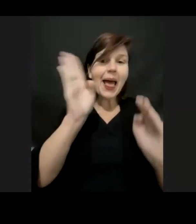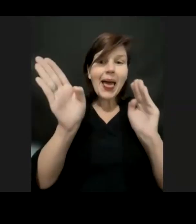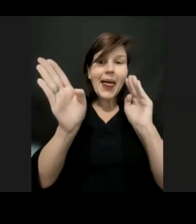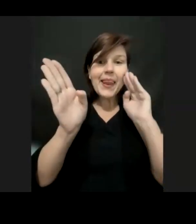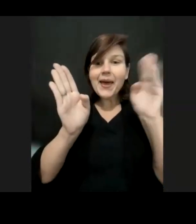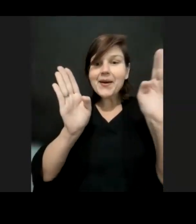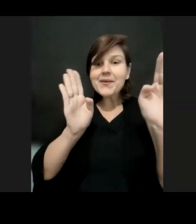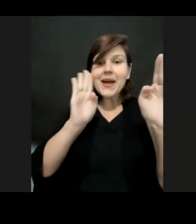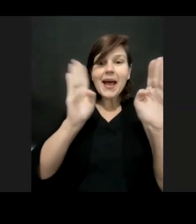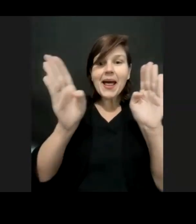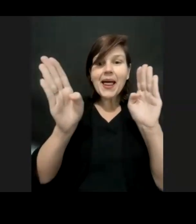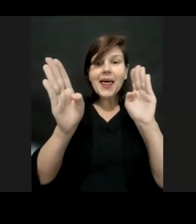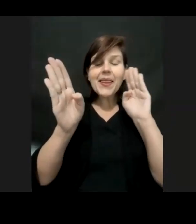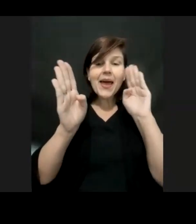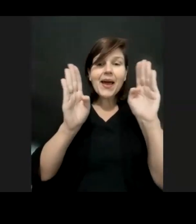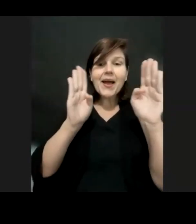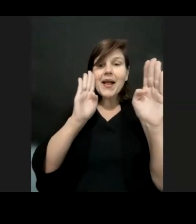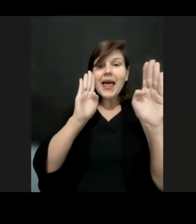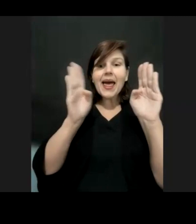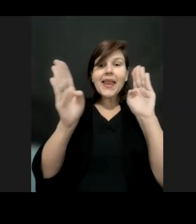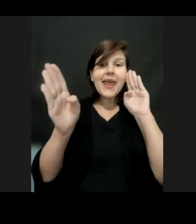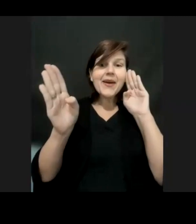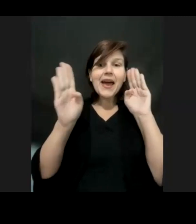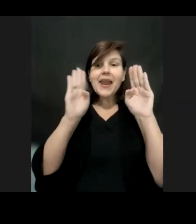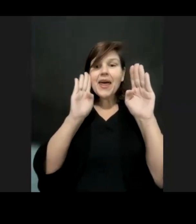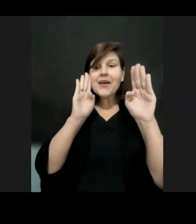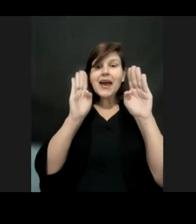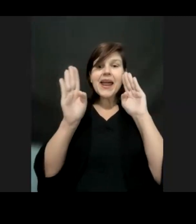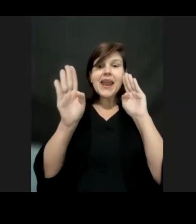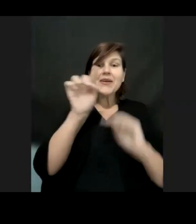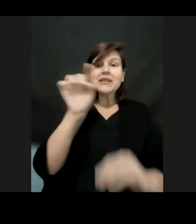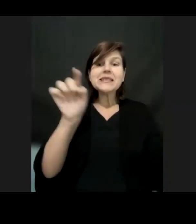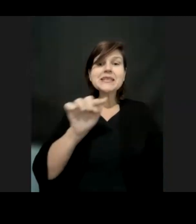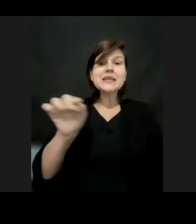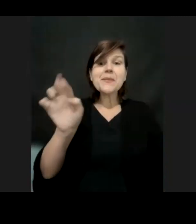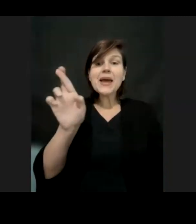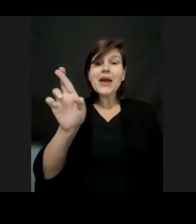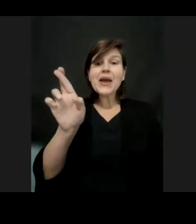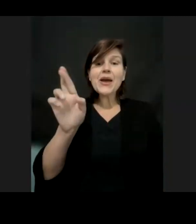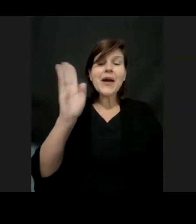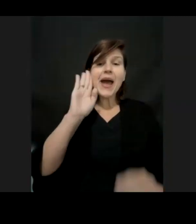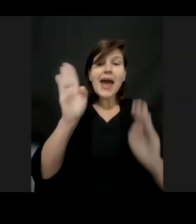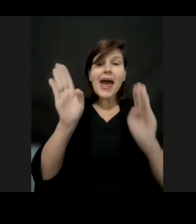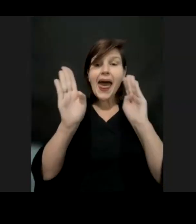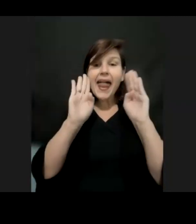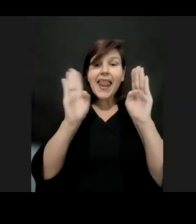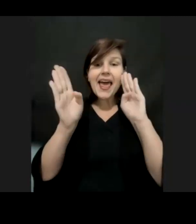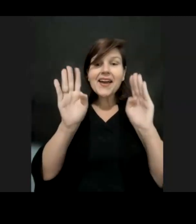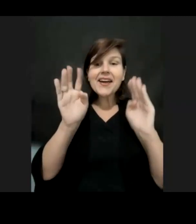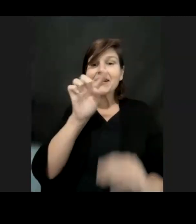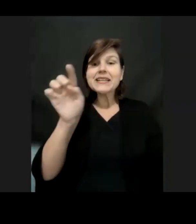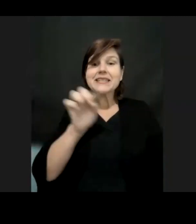Zamir, Zamir, hello, hello, hello, Zamir. Zamir, whoop!